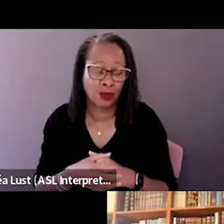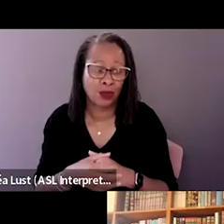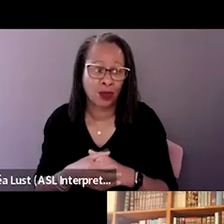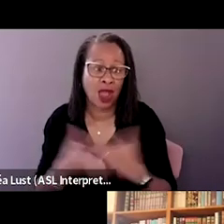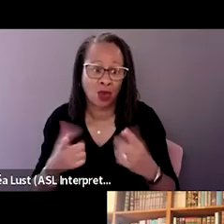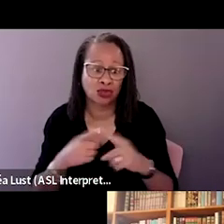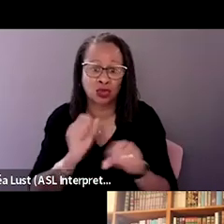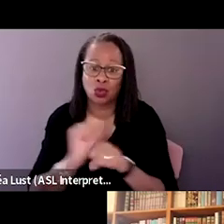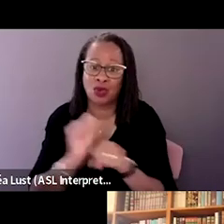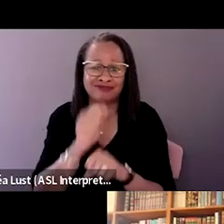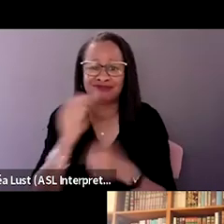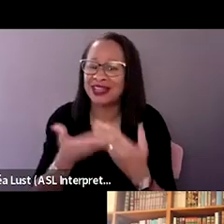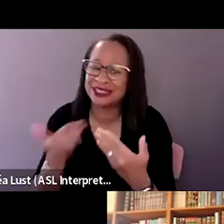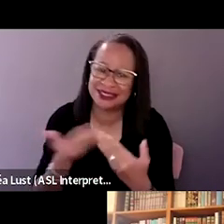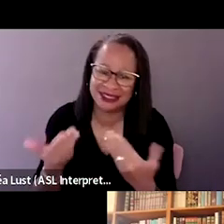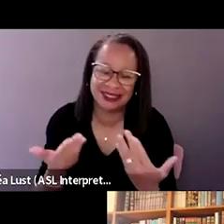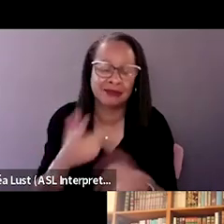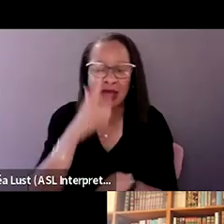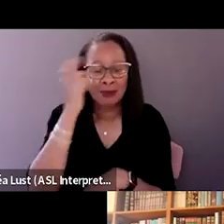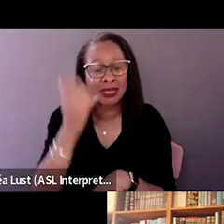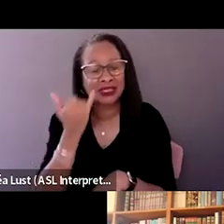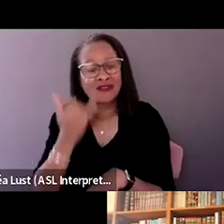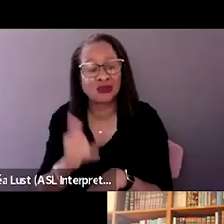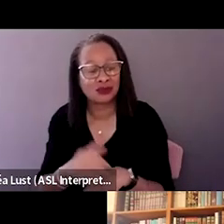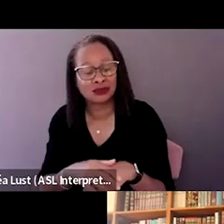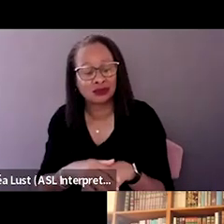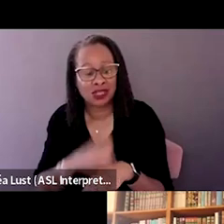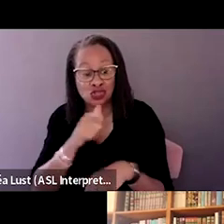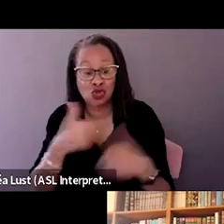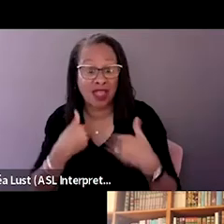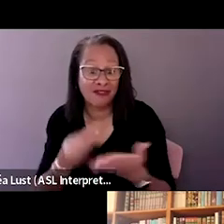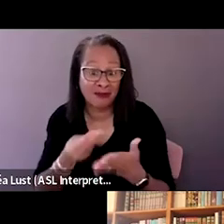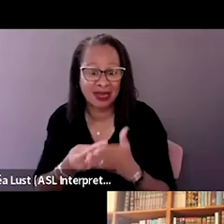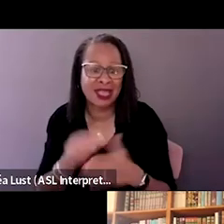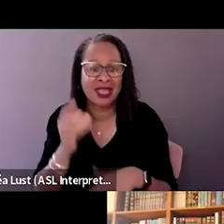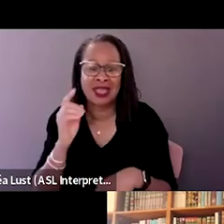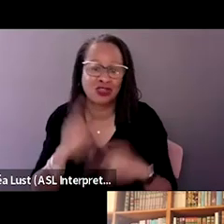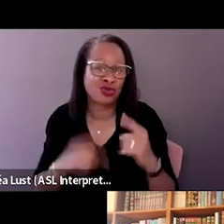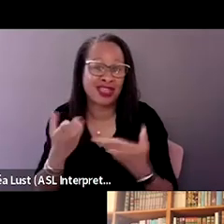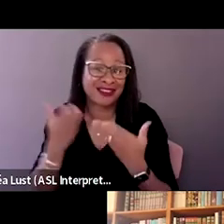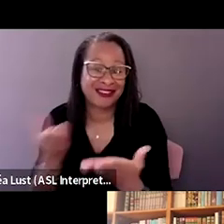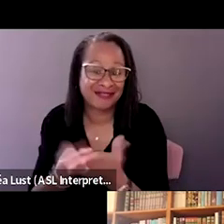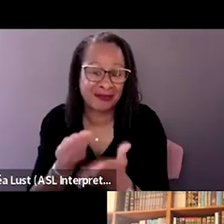It's not easy because if you don't have the money, you can't give the money, so I'm looking for the money too.